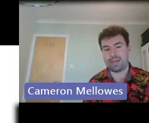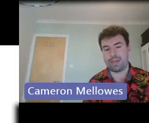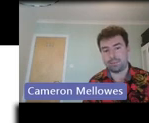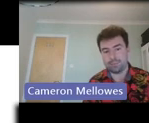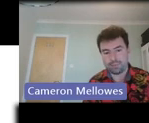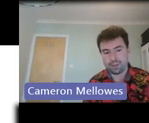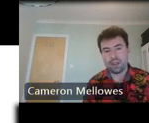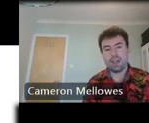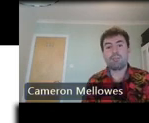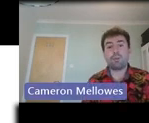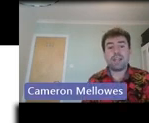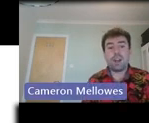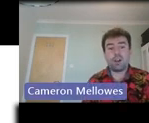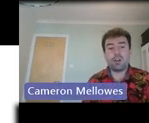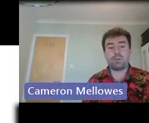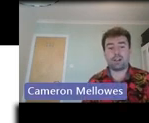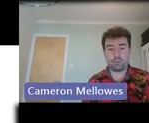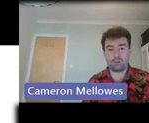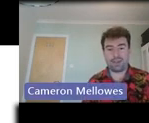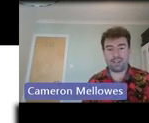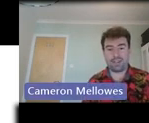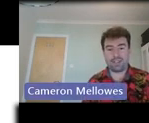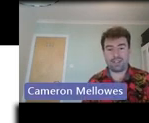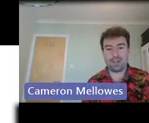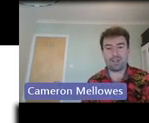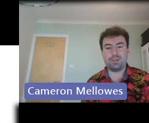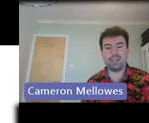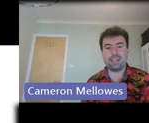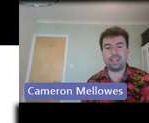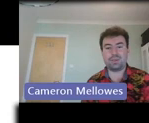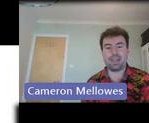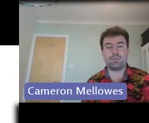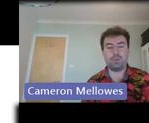people. But we know much more can be achieved if communities would have more